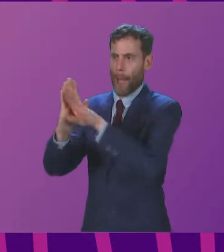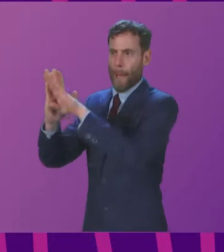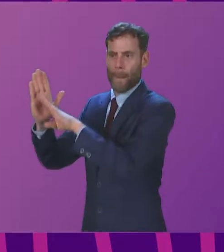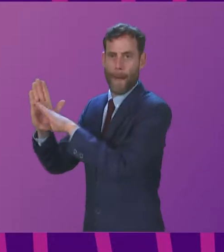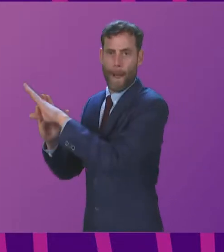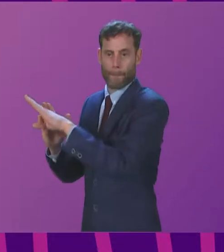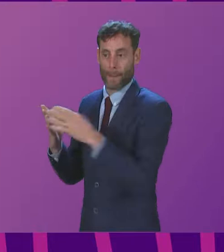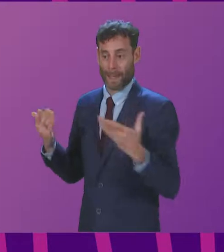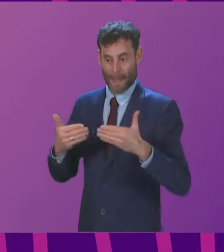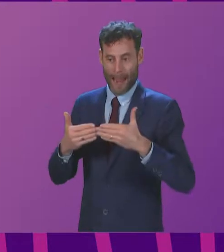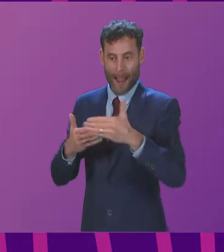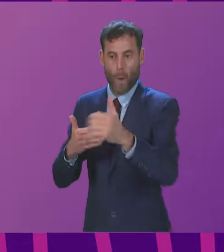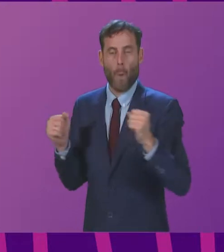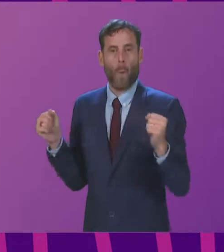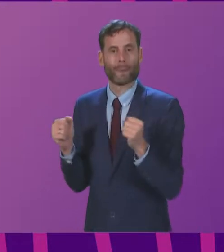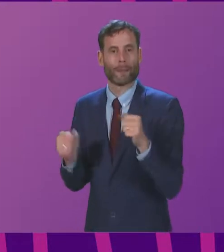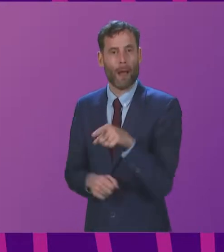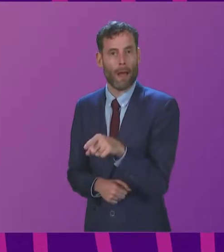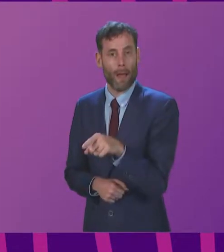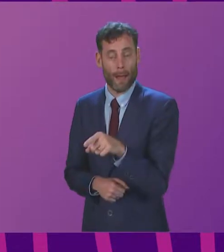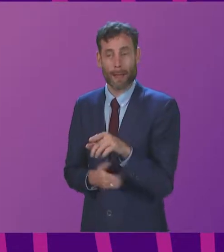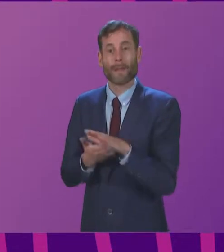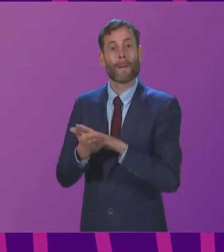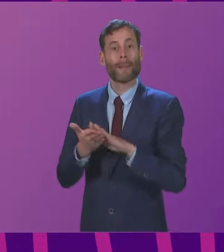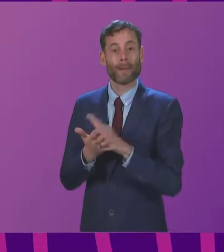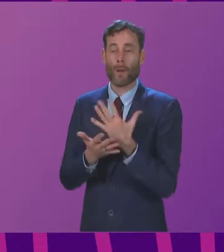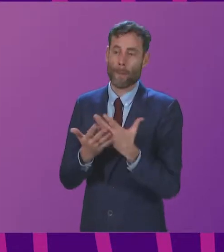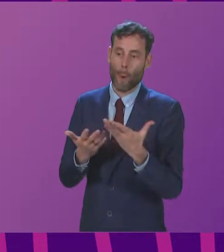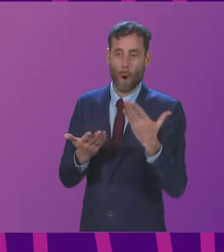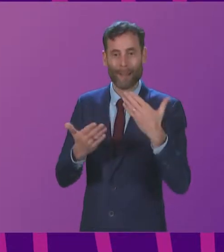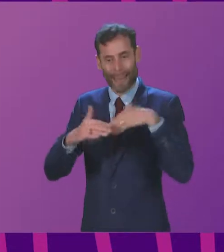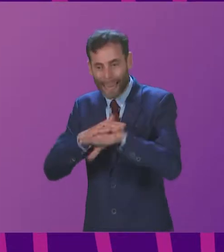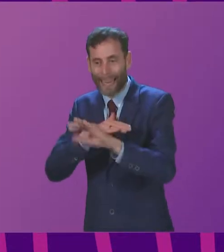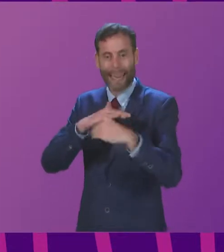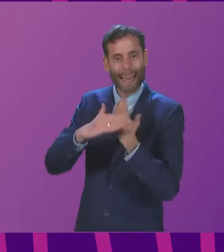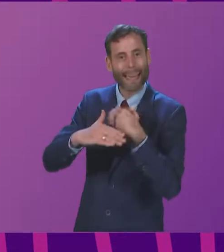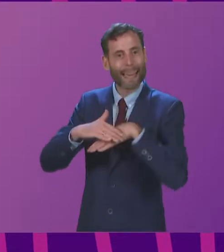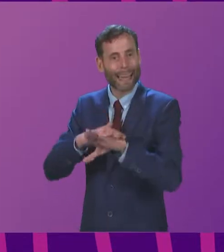understandably, people will be socialising and mixing more than normal. Even though our position